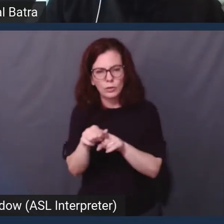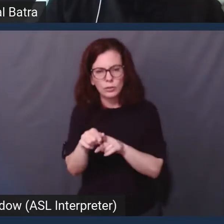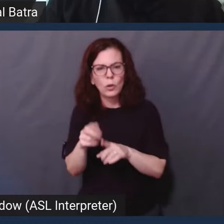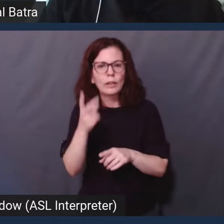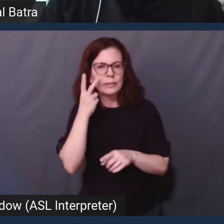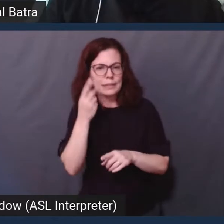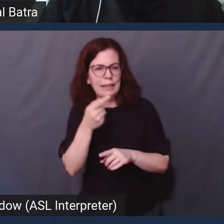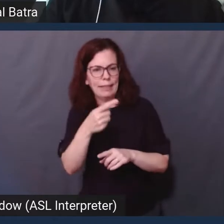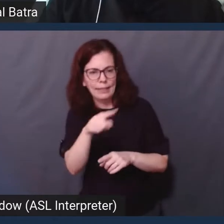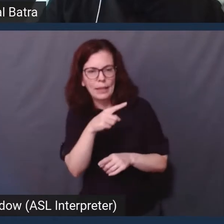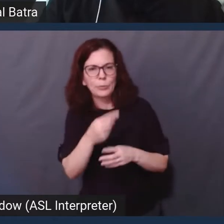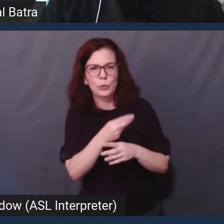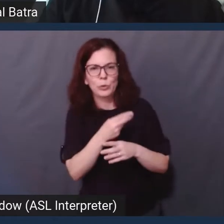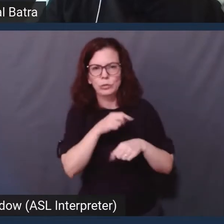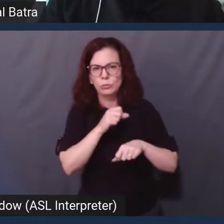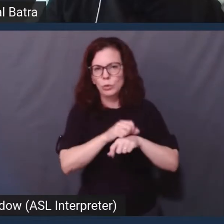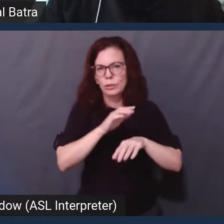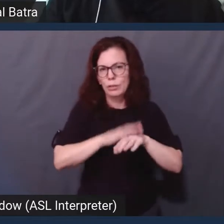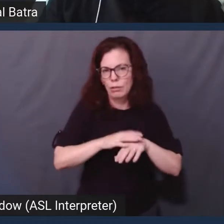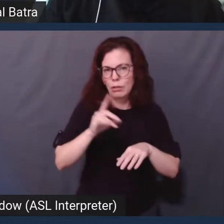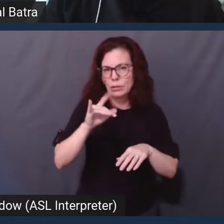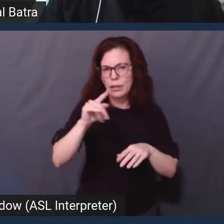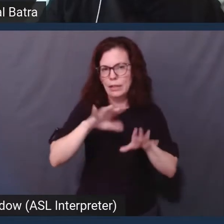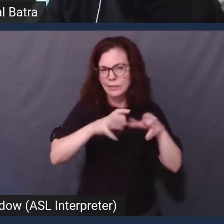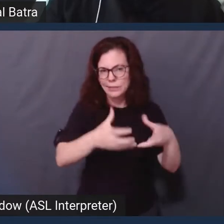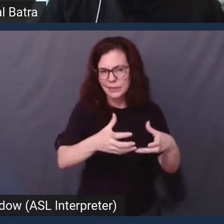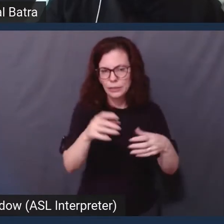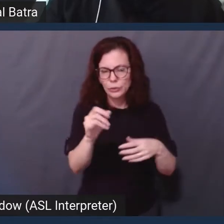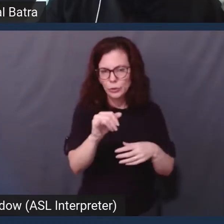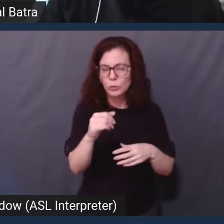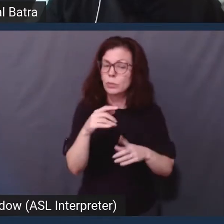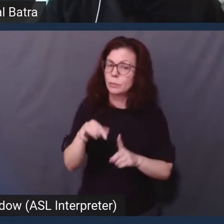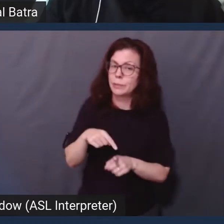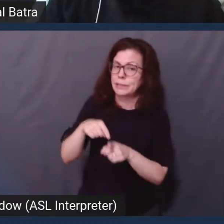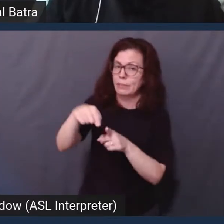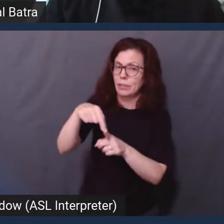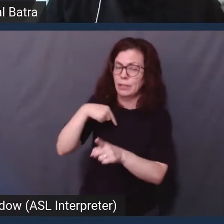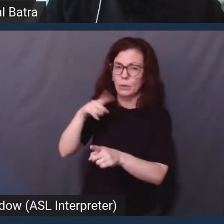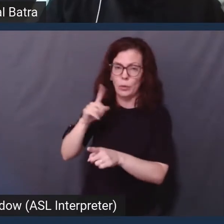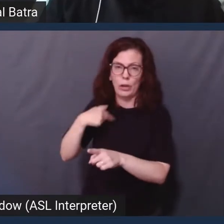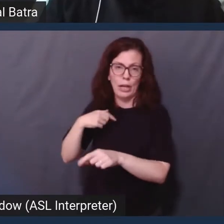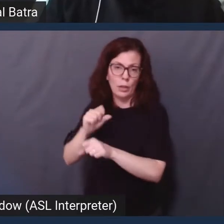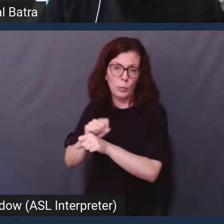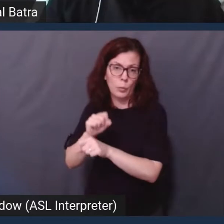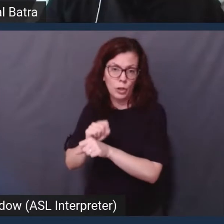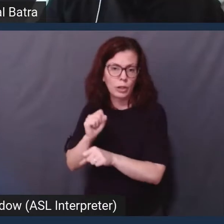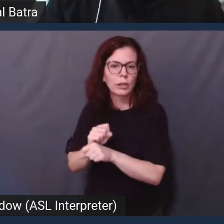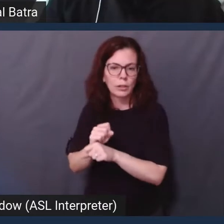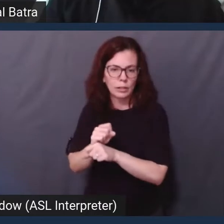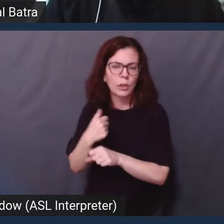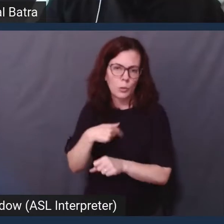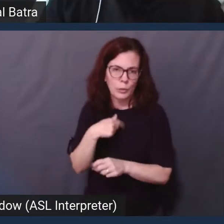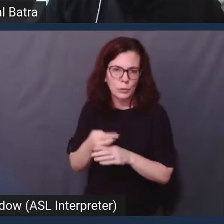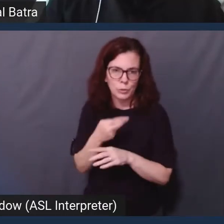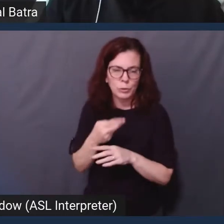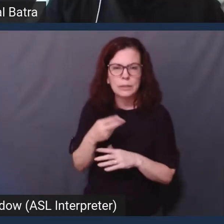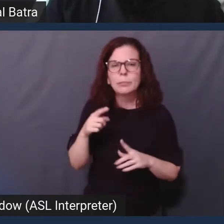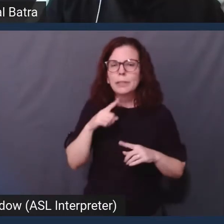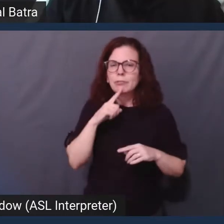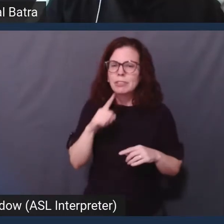and working on datasets specifically, the areas that I work very closely with. But there is a very